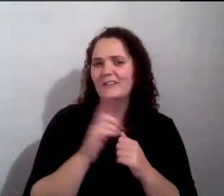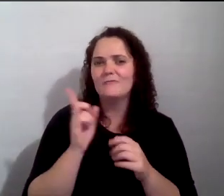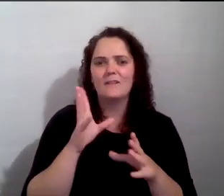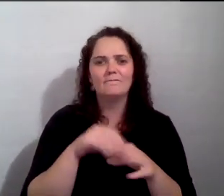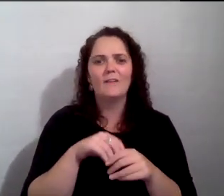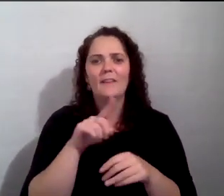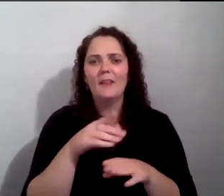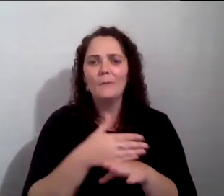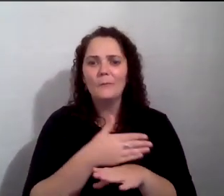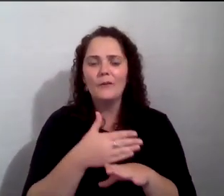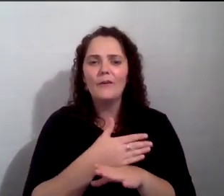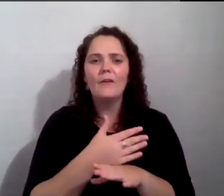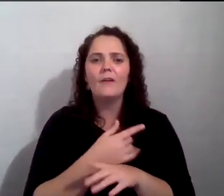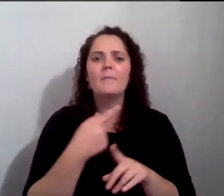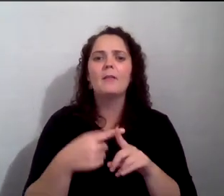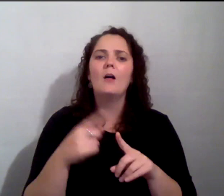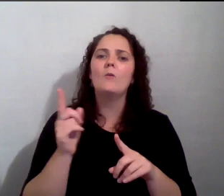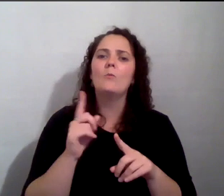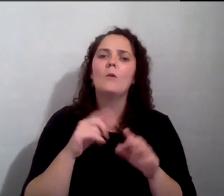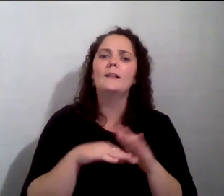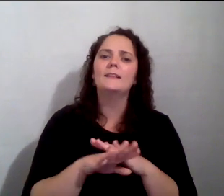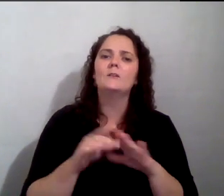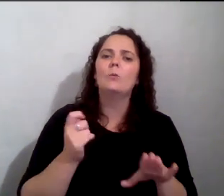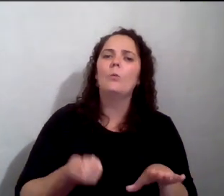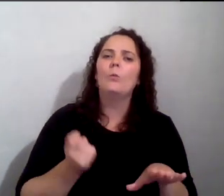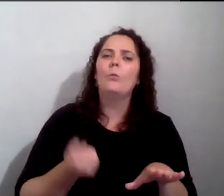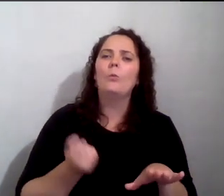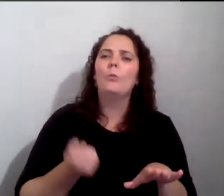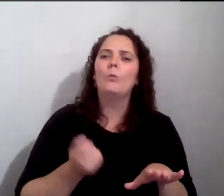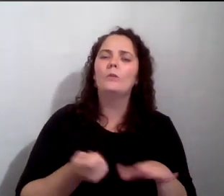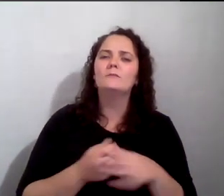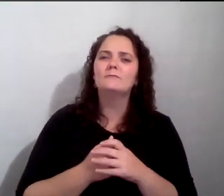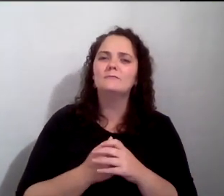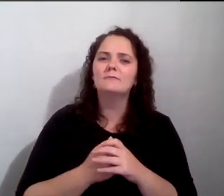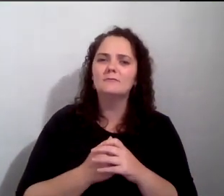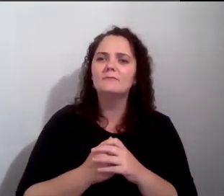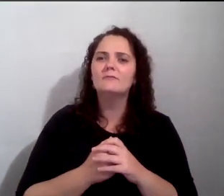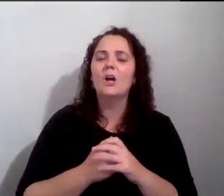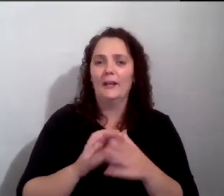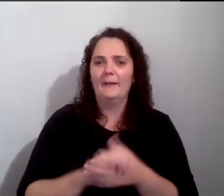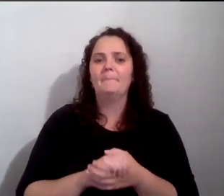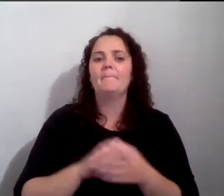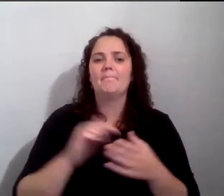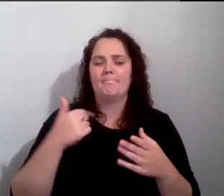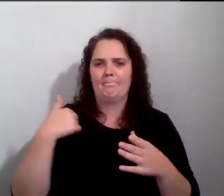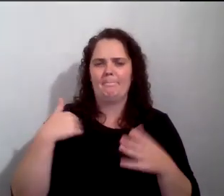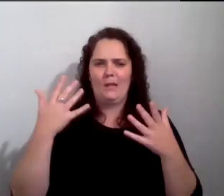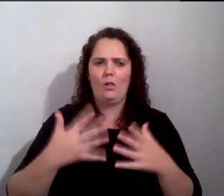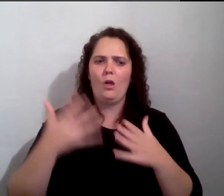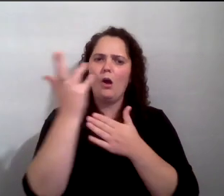this work and maybe the context with the earlier work with the Supreme Court?